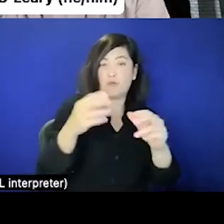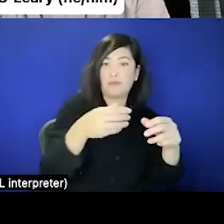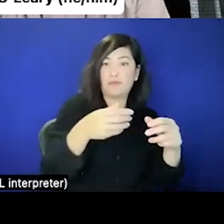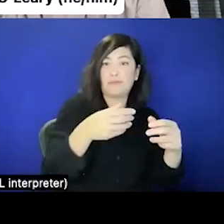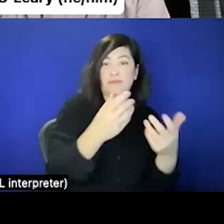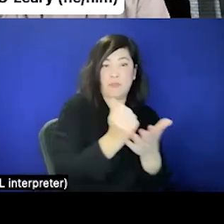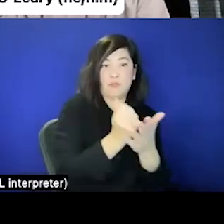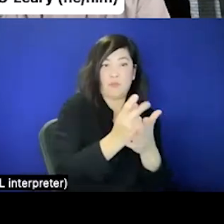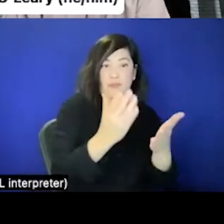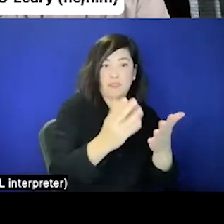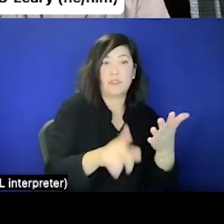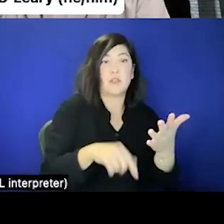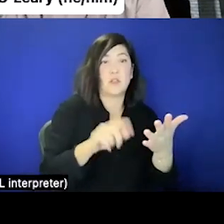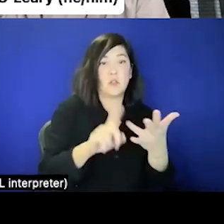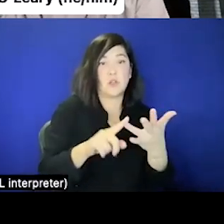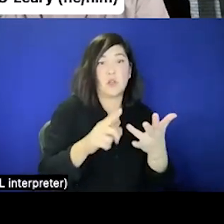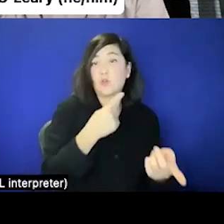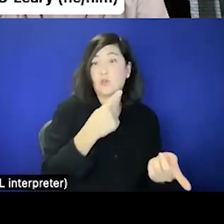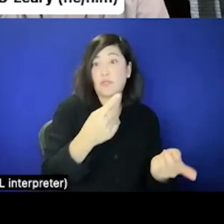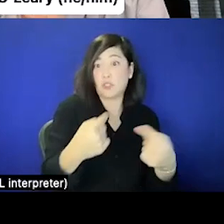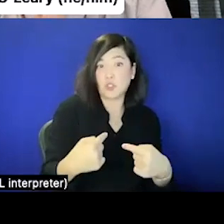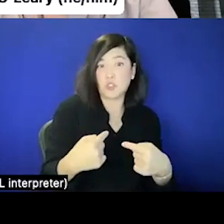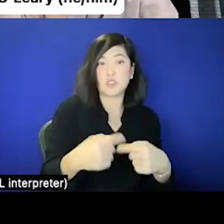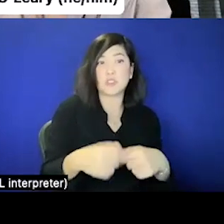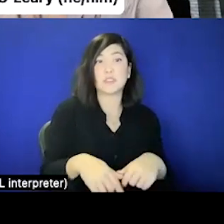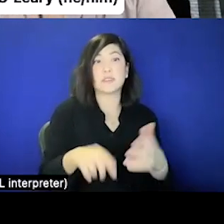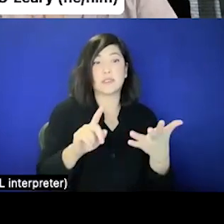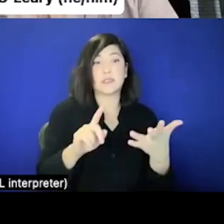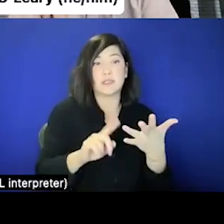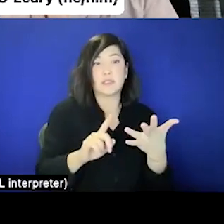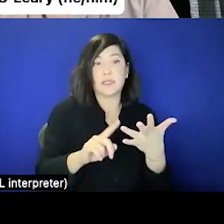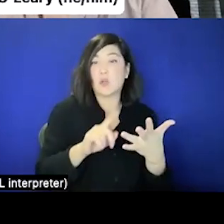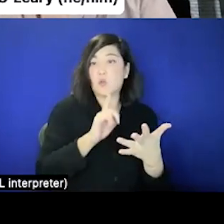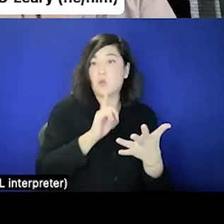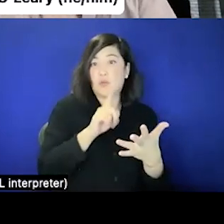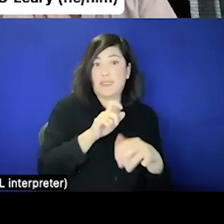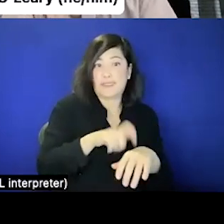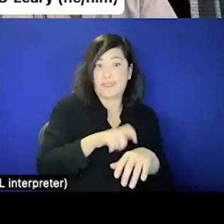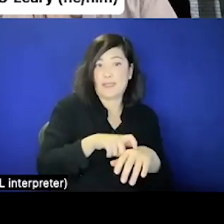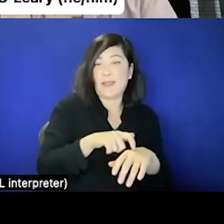real-time data exchange, particularly in the UK. And then the last, which has not really been